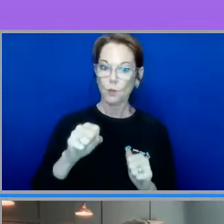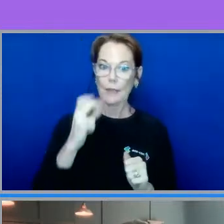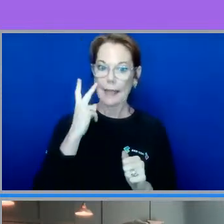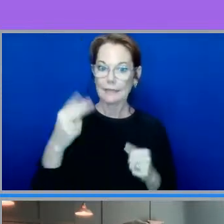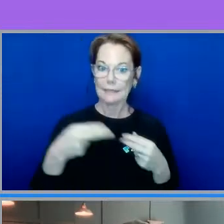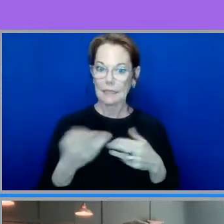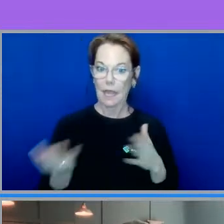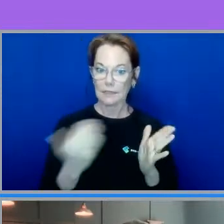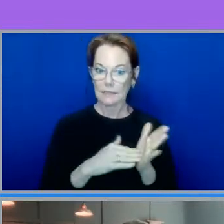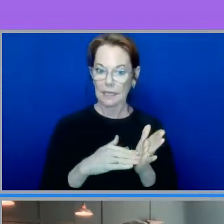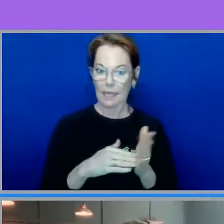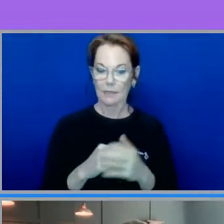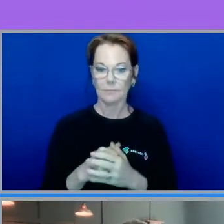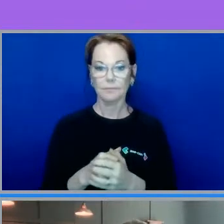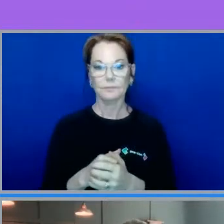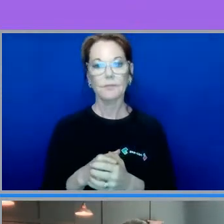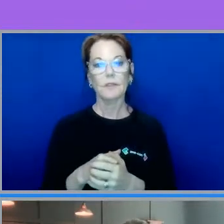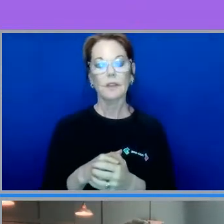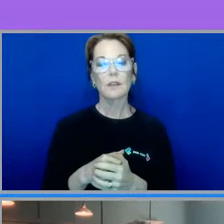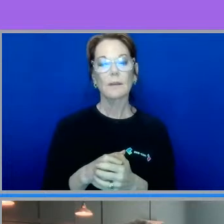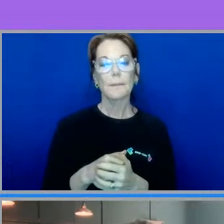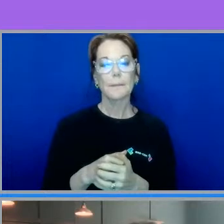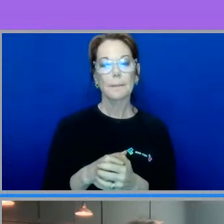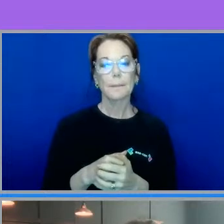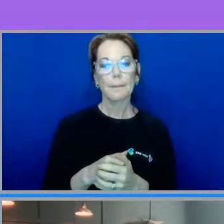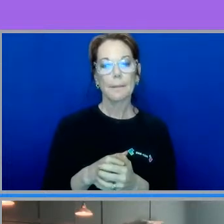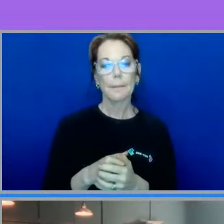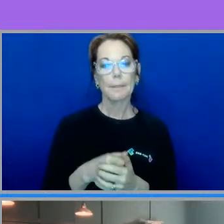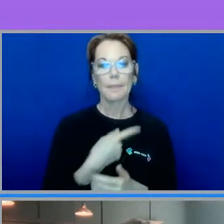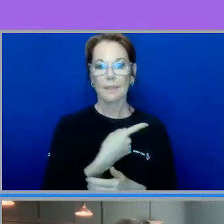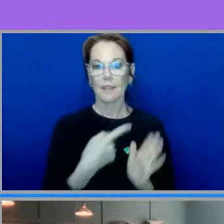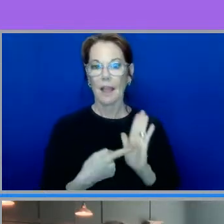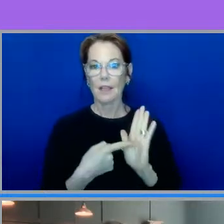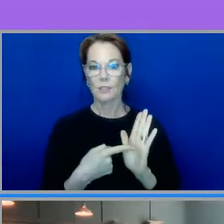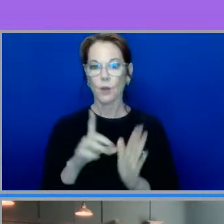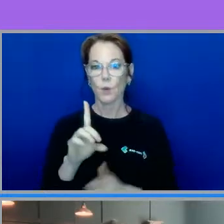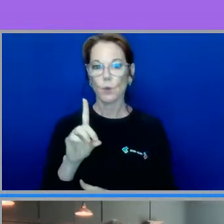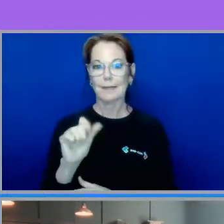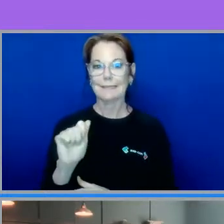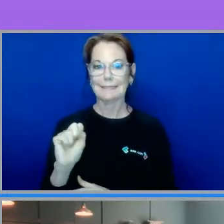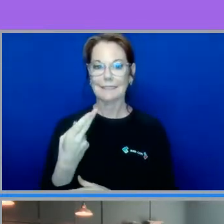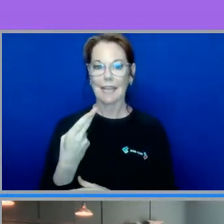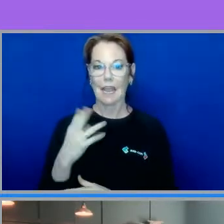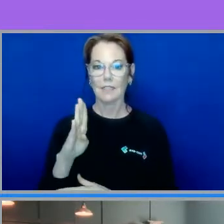pretty fast on this. We don't just look at those little individual cards. Now I'm showing a dashboard and it's got